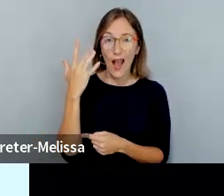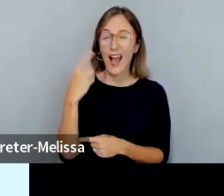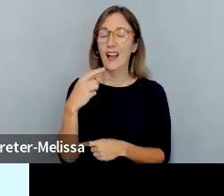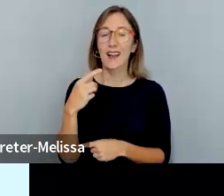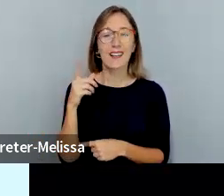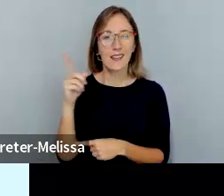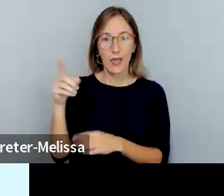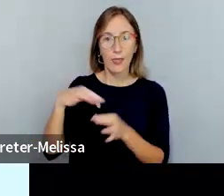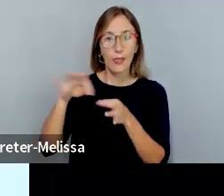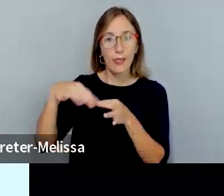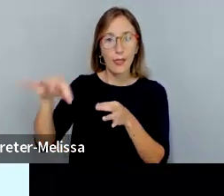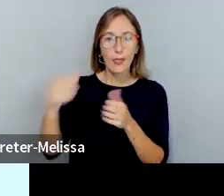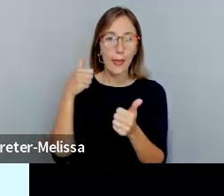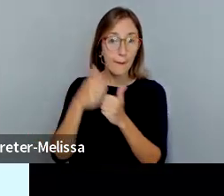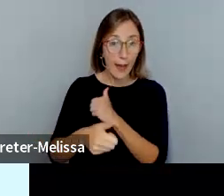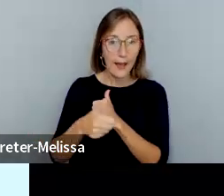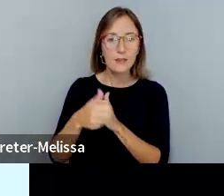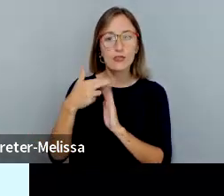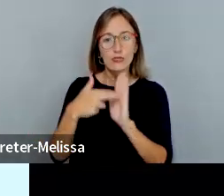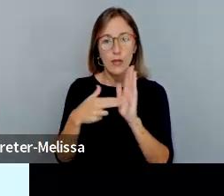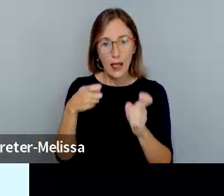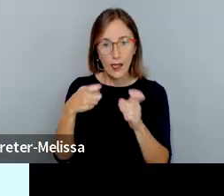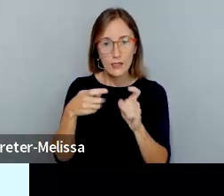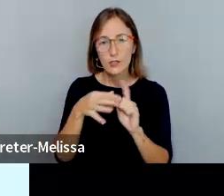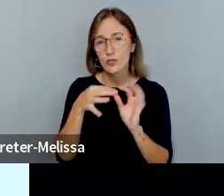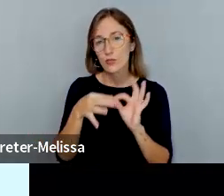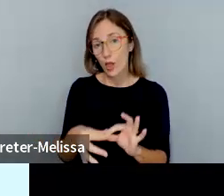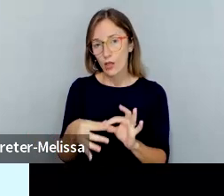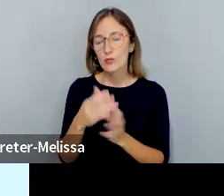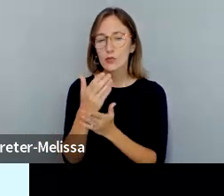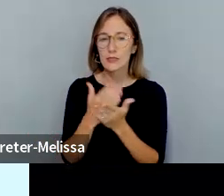rehab act. In 1977, 504 demonstrations, San Francisco -- 20-days --